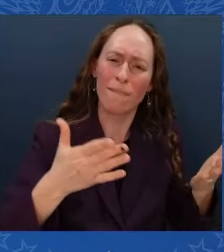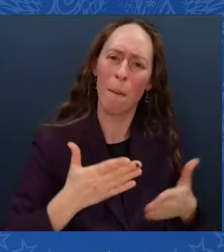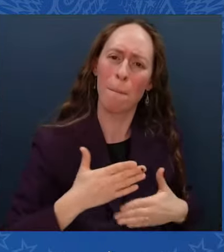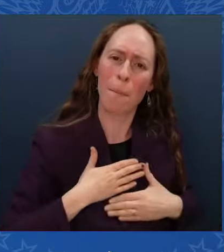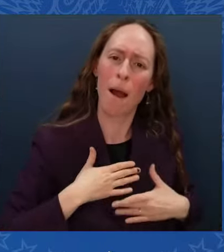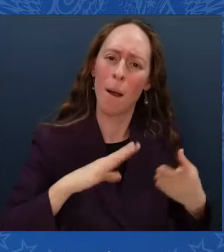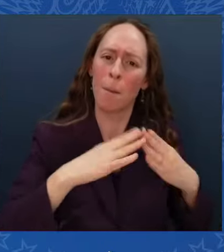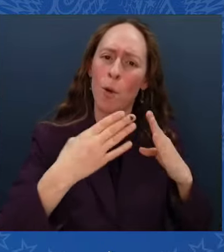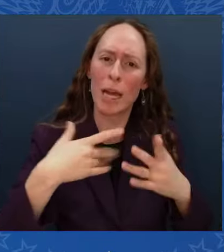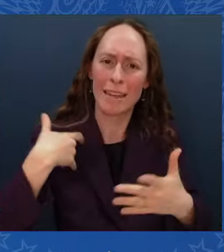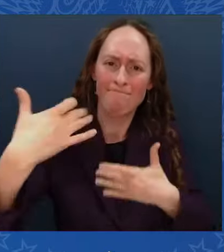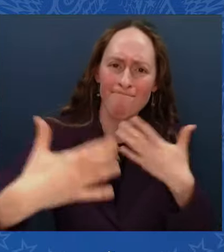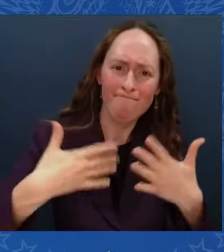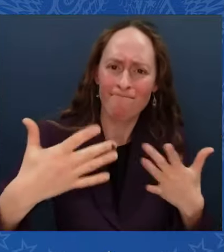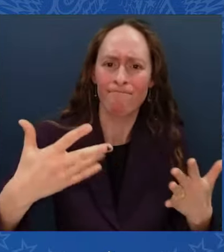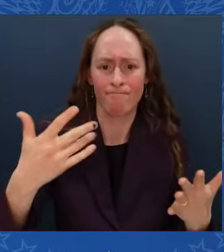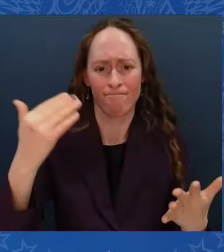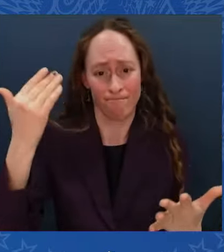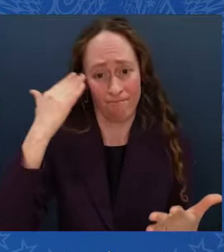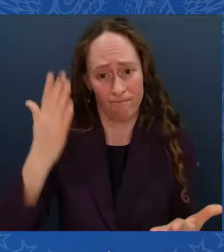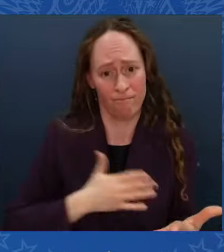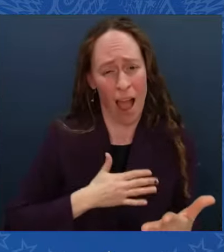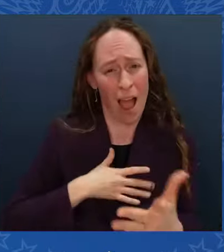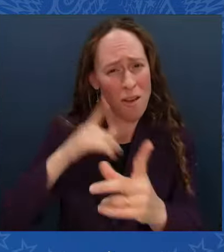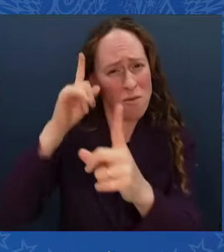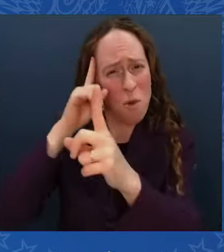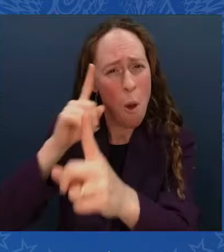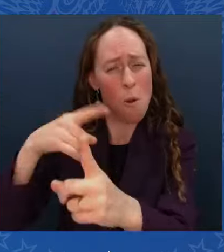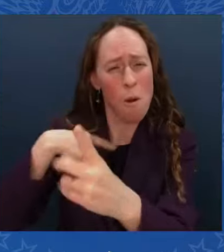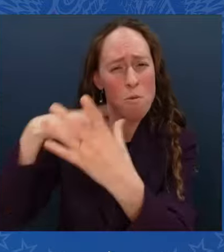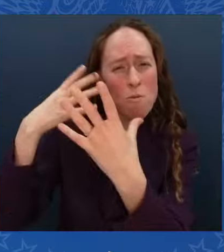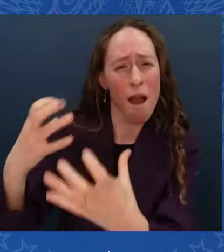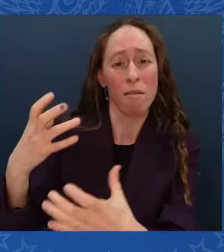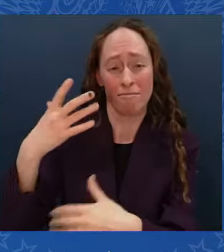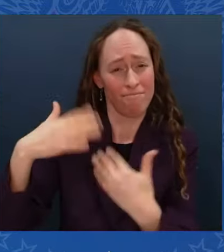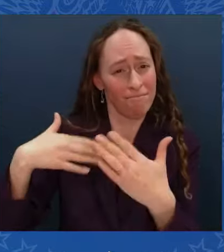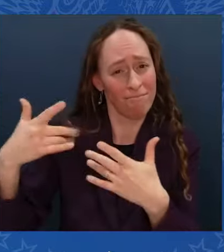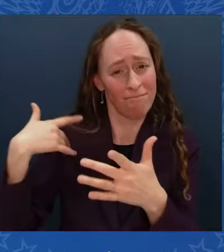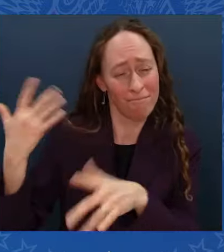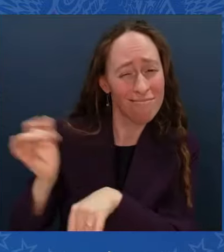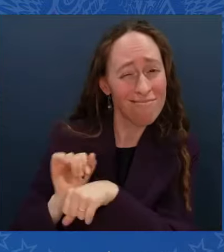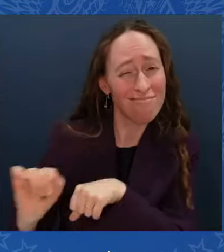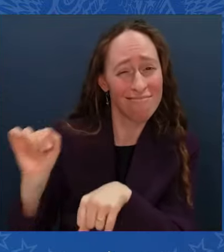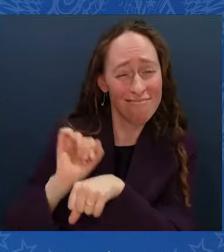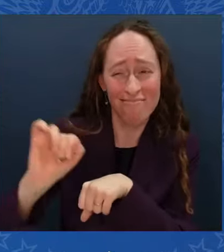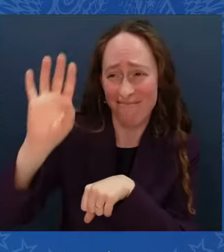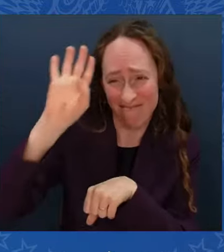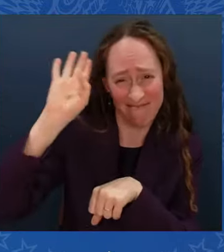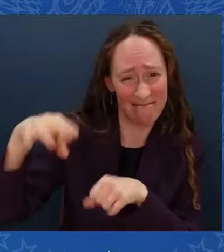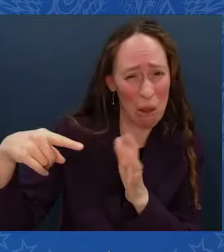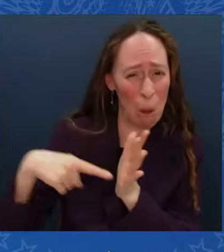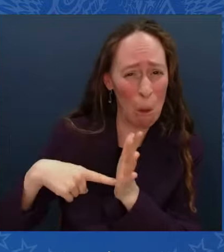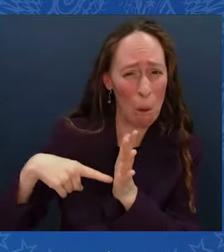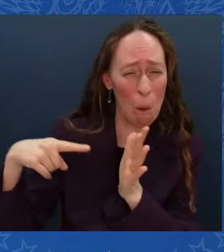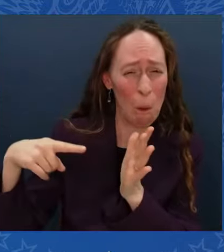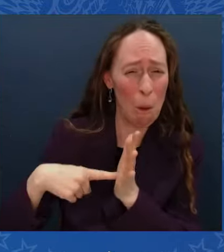I've been working hard, faced with repaying my loans for almost two decades. But like millions of Americans,